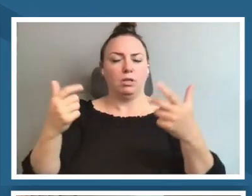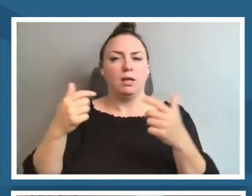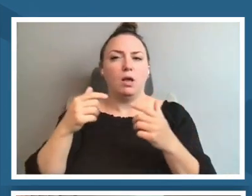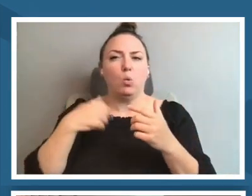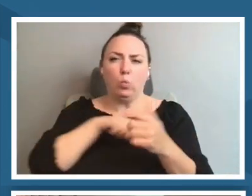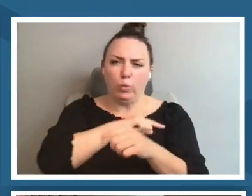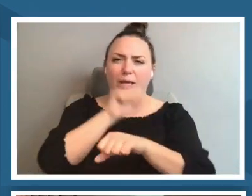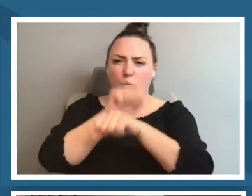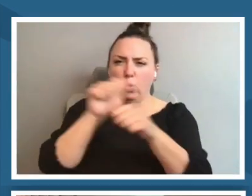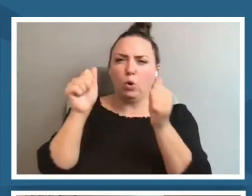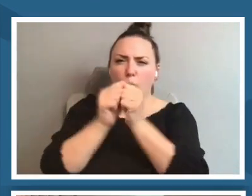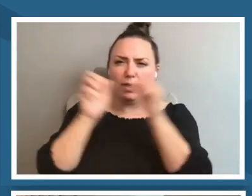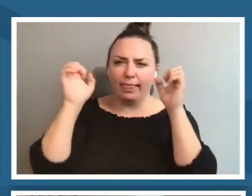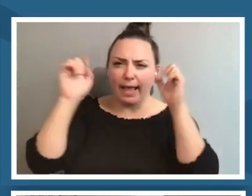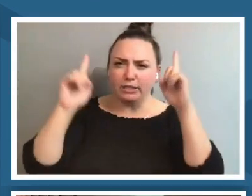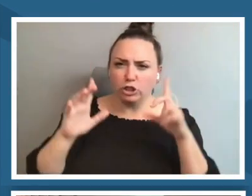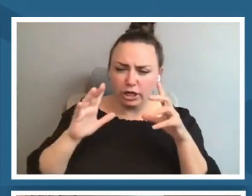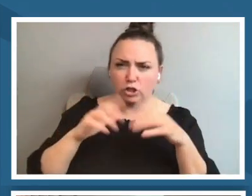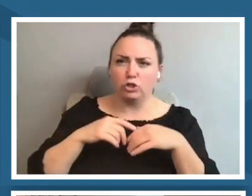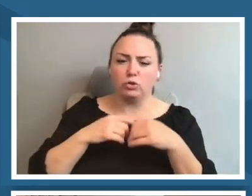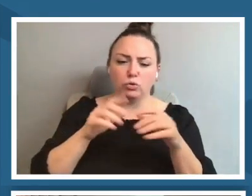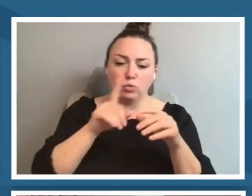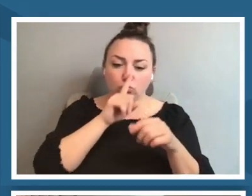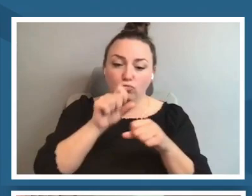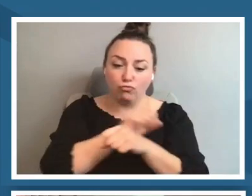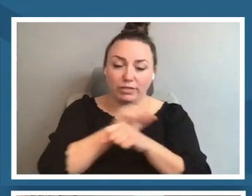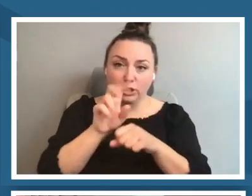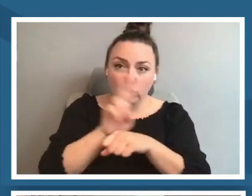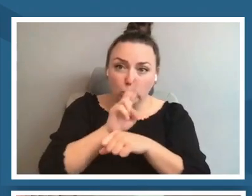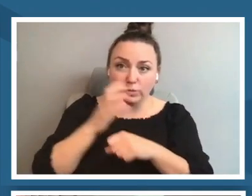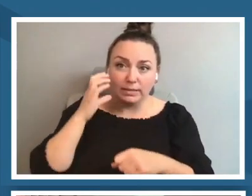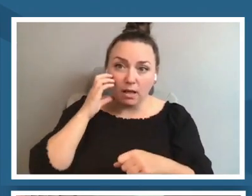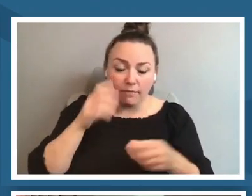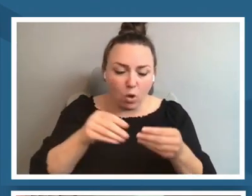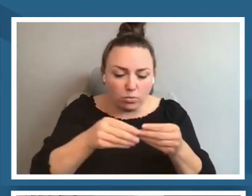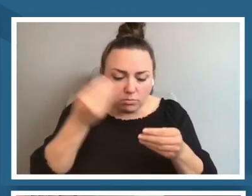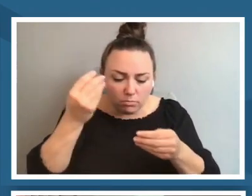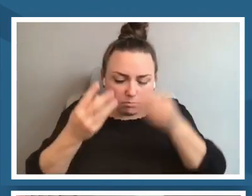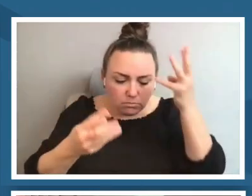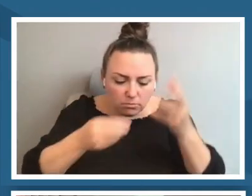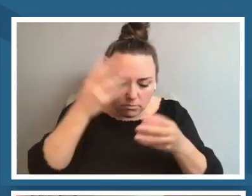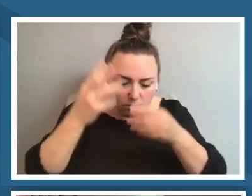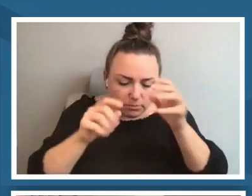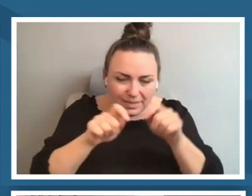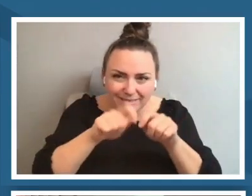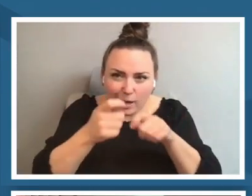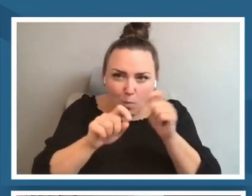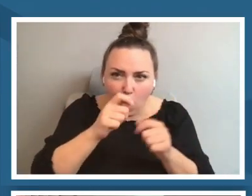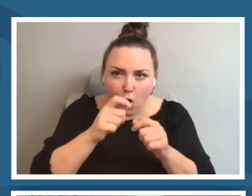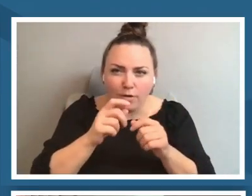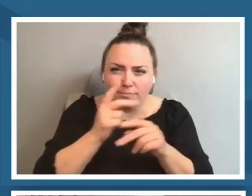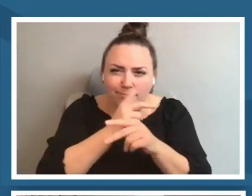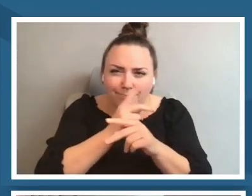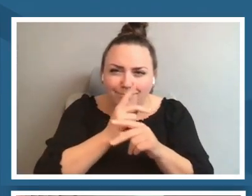phones to actually open them up and use that as a way to explore science so